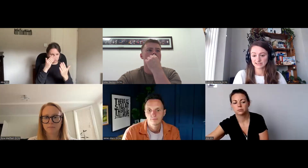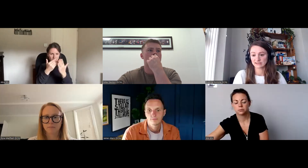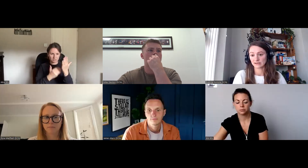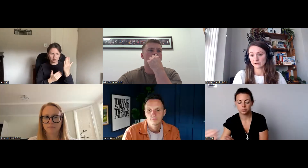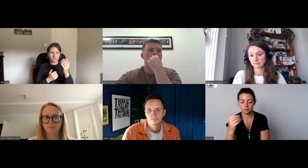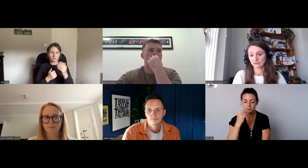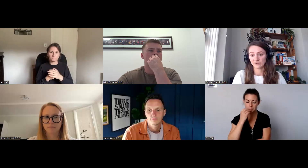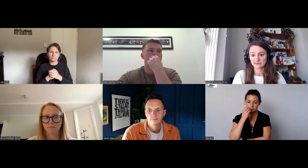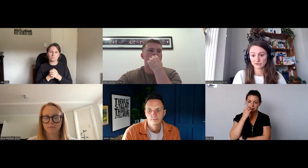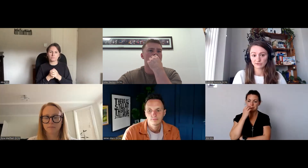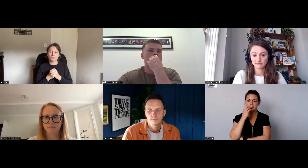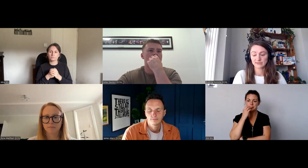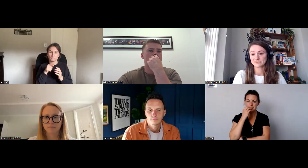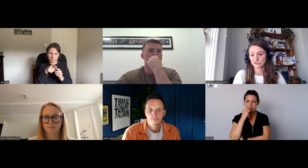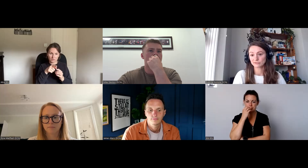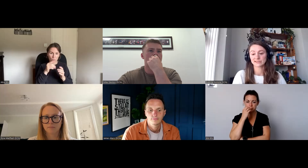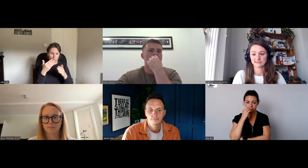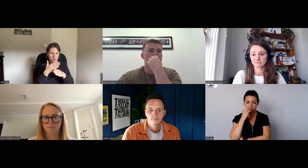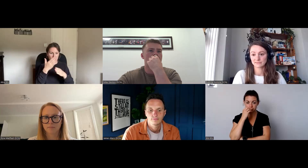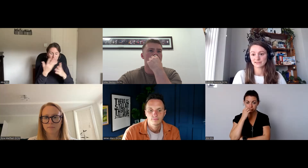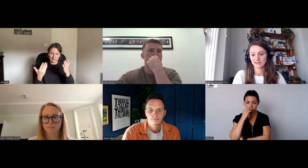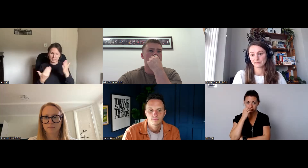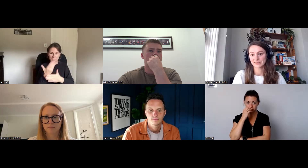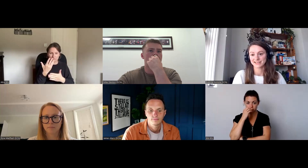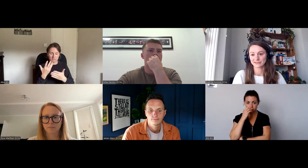Was it innovative for you? If so, then please enter.